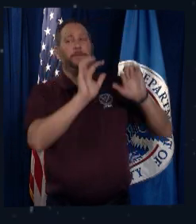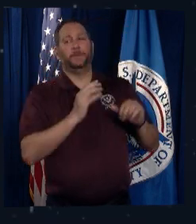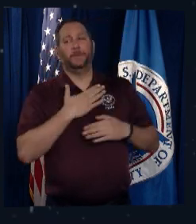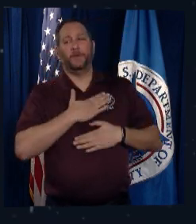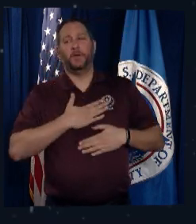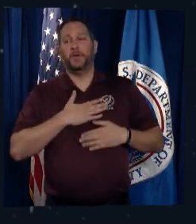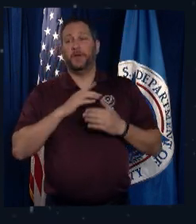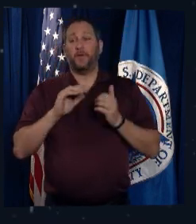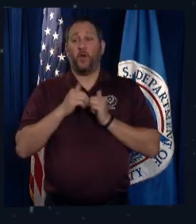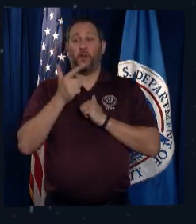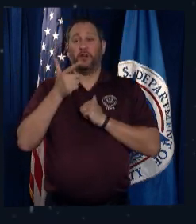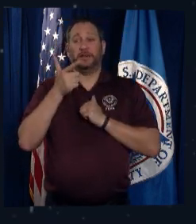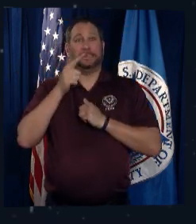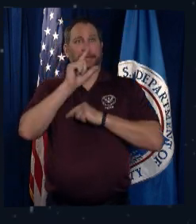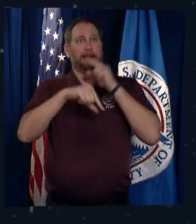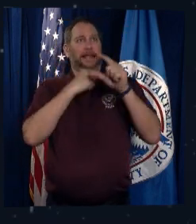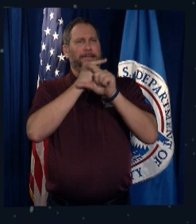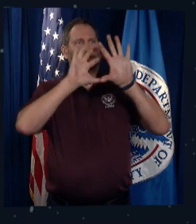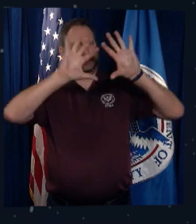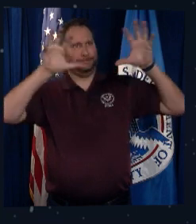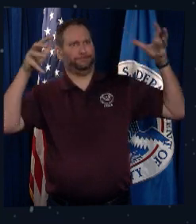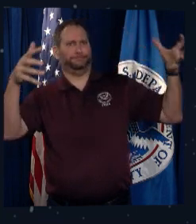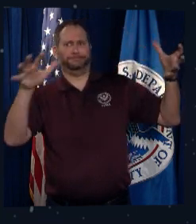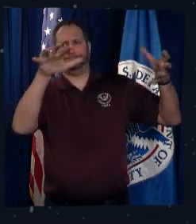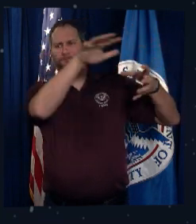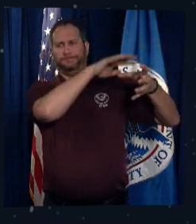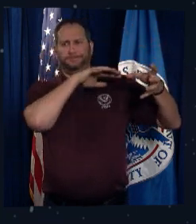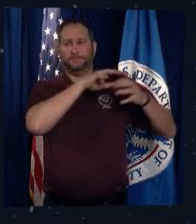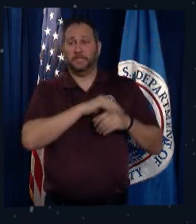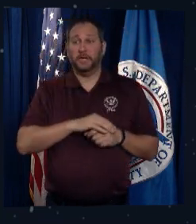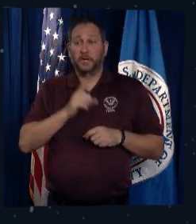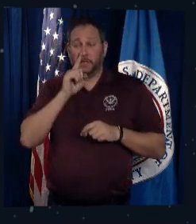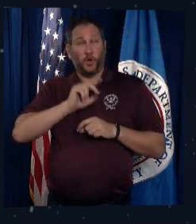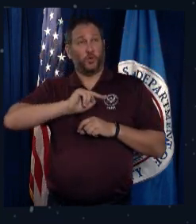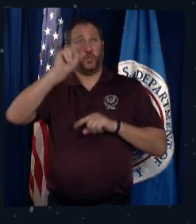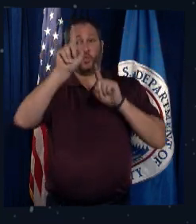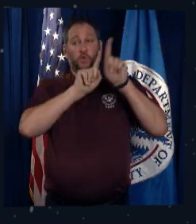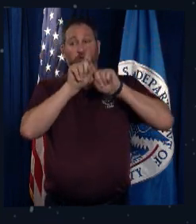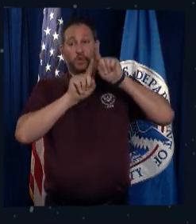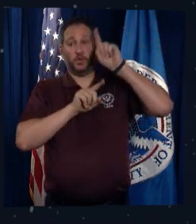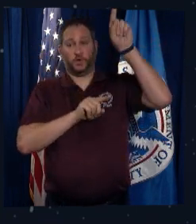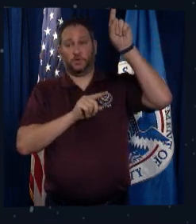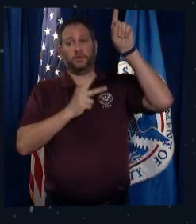Orion's belt appears in more than 30 constellations across many cultures. If I